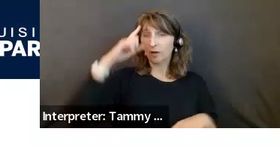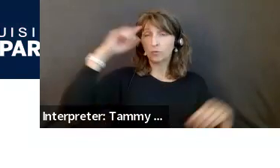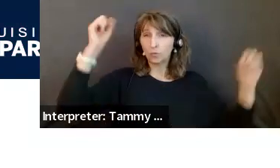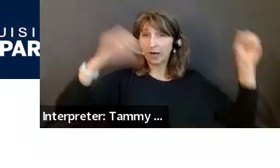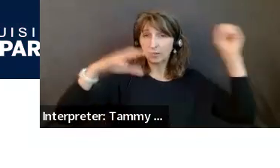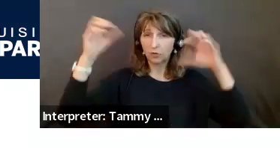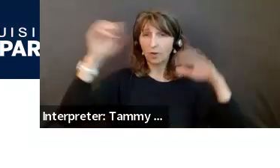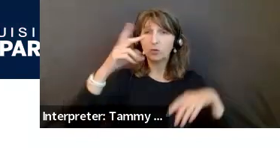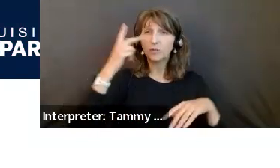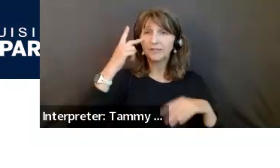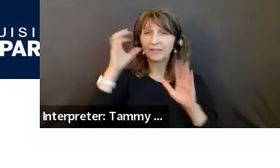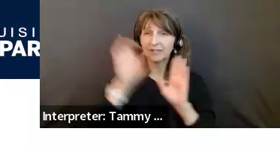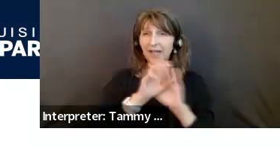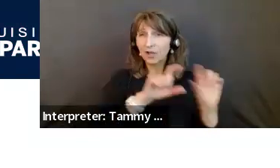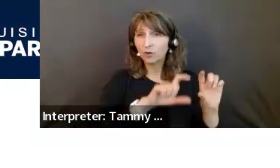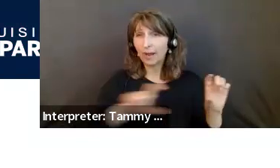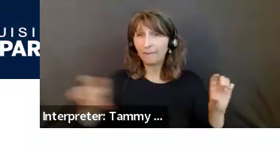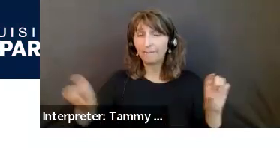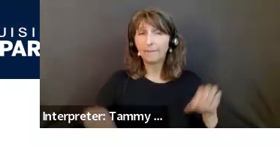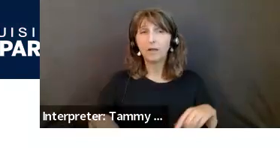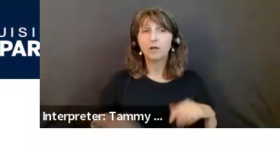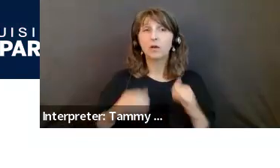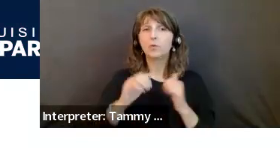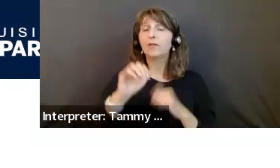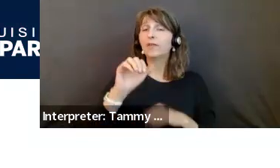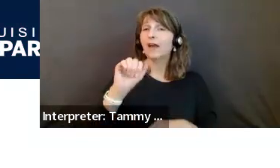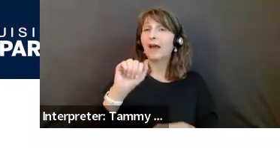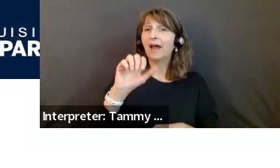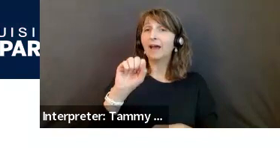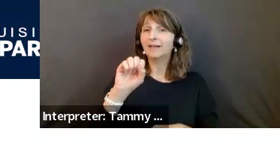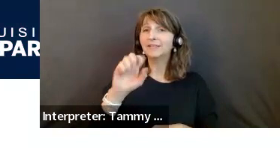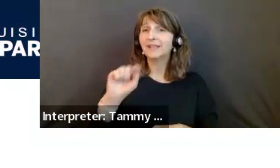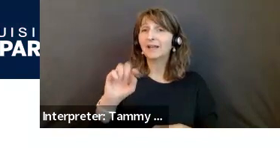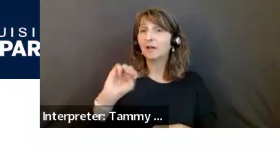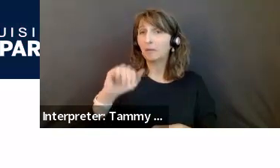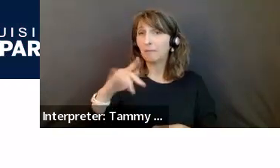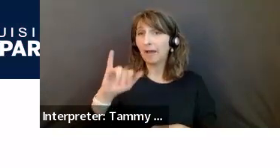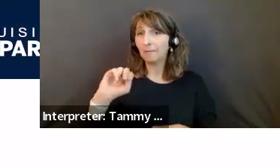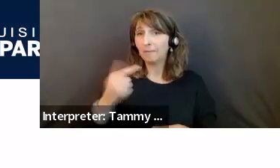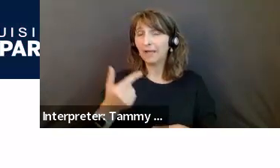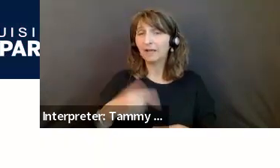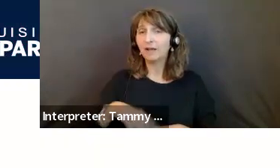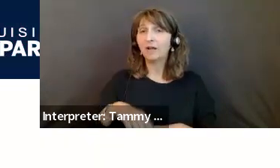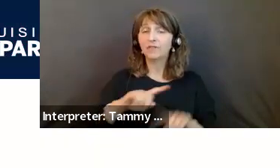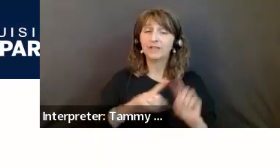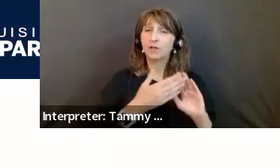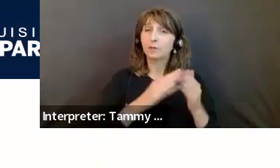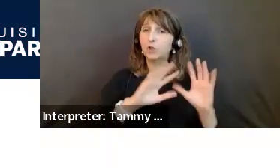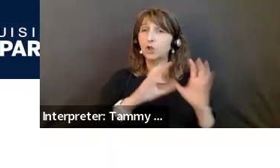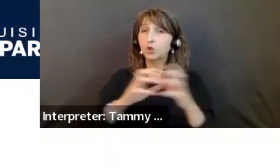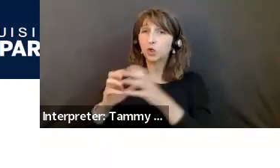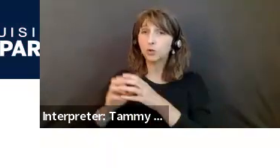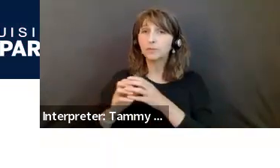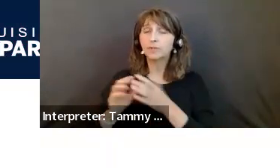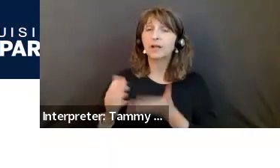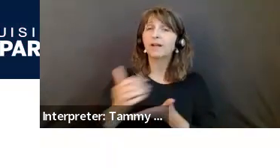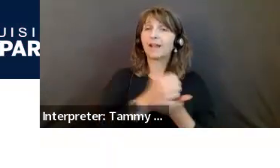Which you all saw with even the asset mapping with collecting that information from the, the different community groups through the different, methodologies.